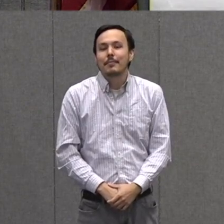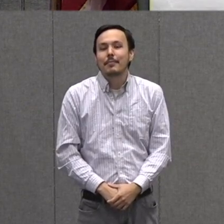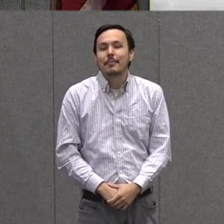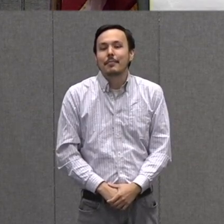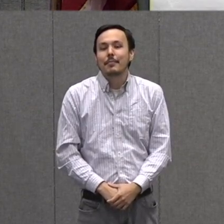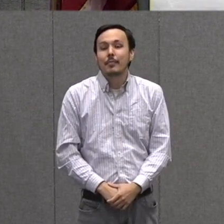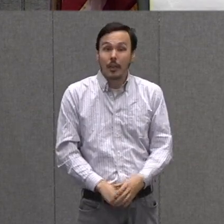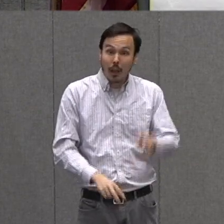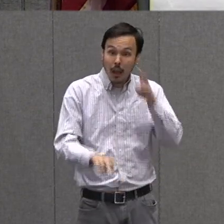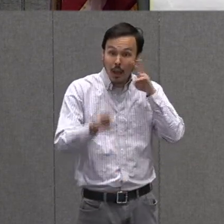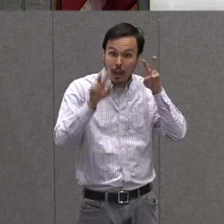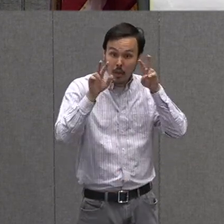Take a look at the picture.